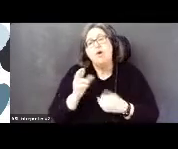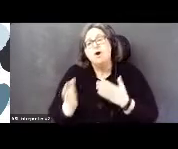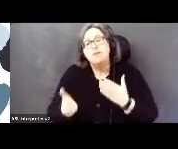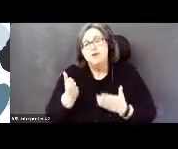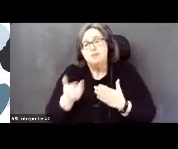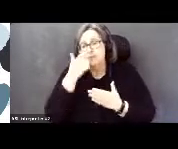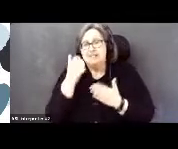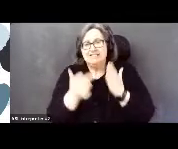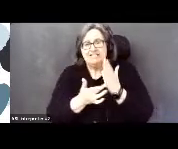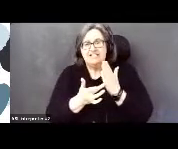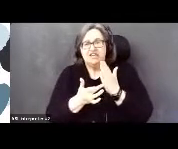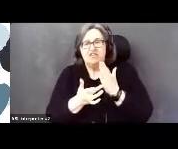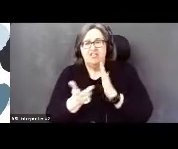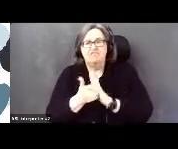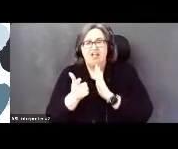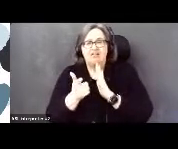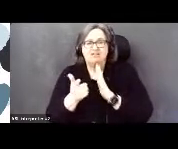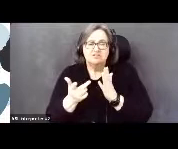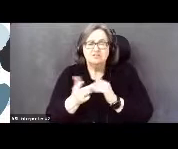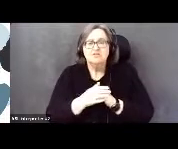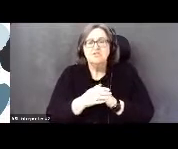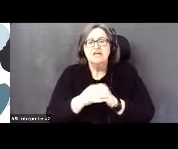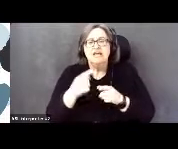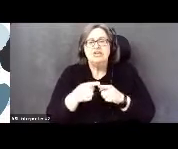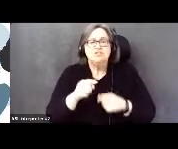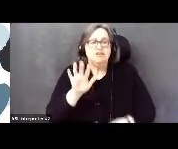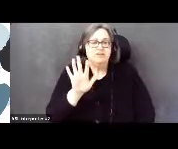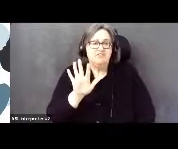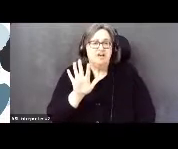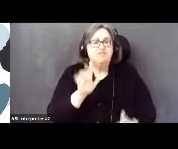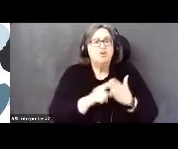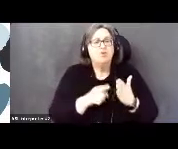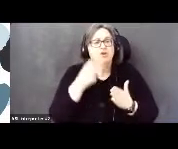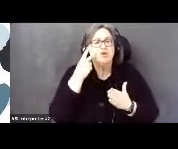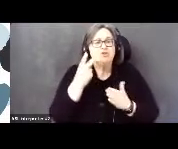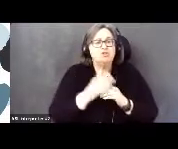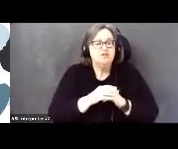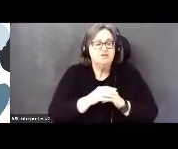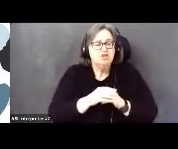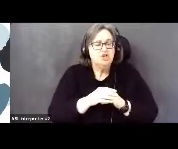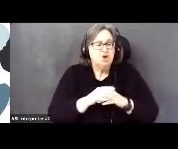of the technical violation and so an intercept five what you see is probation and parole